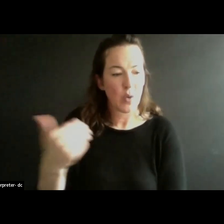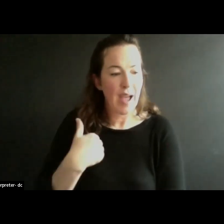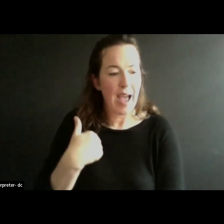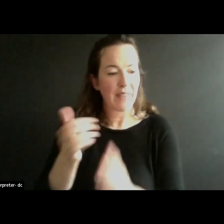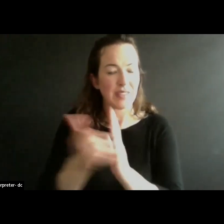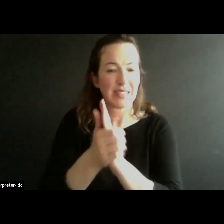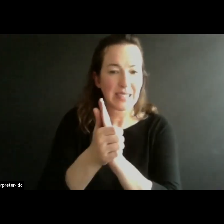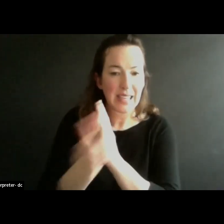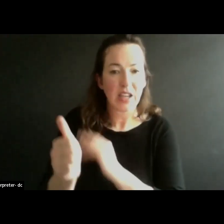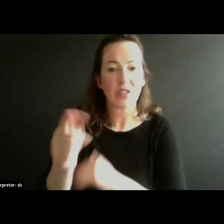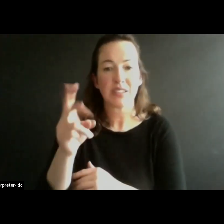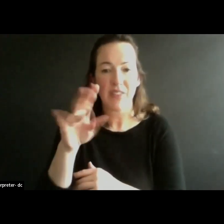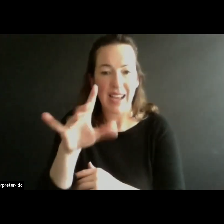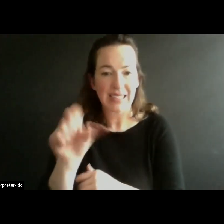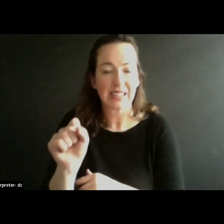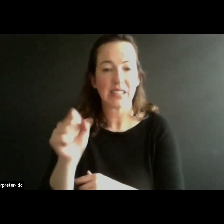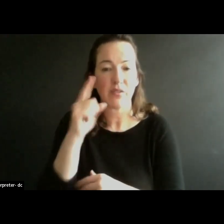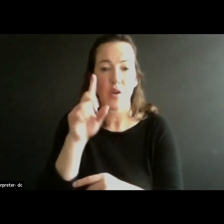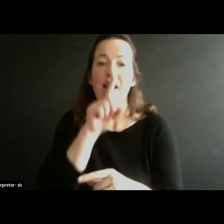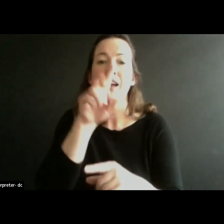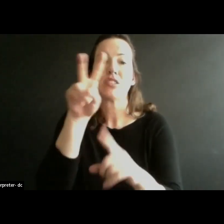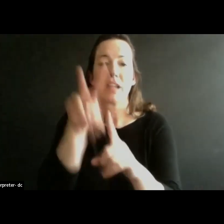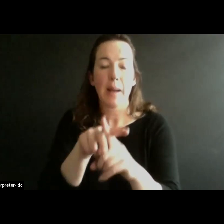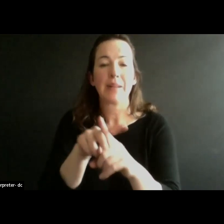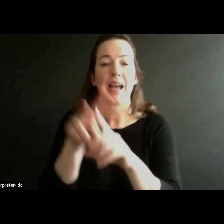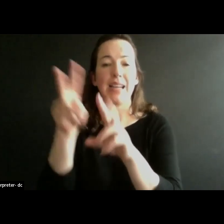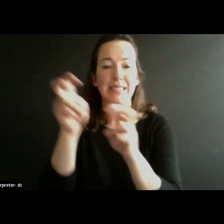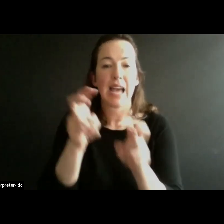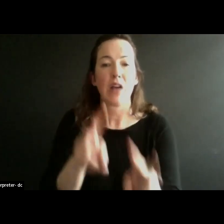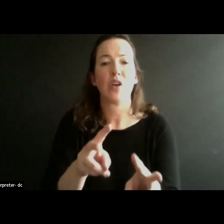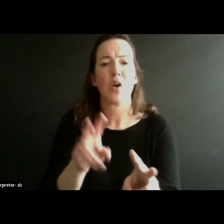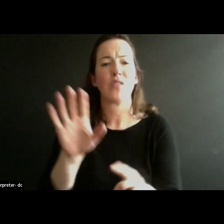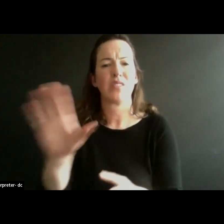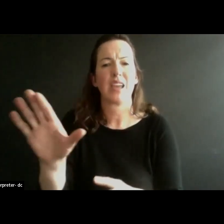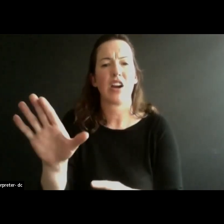that device once they get it to actually apply download their, their their application, whatever